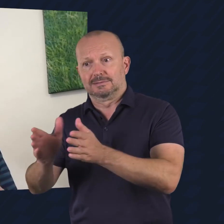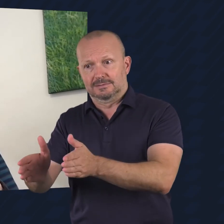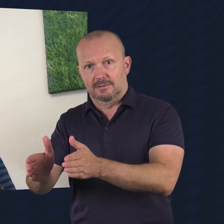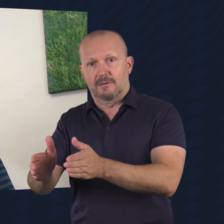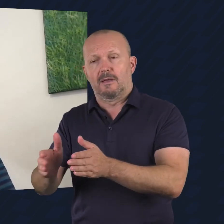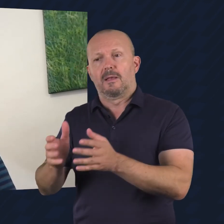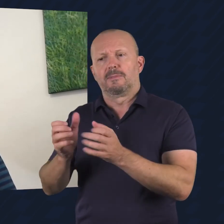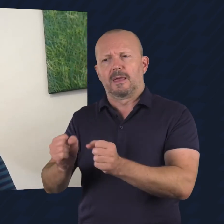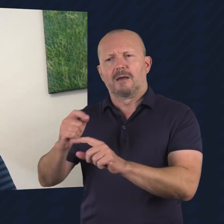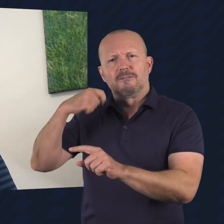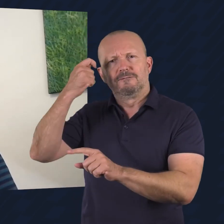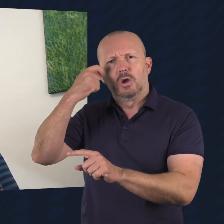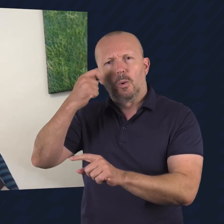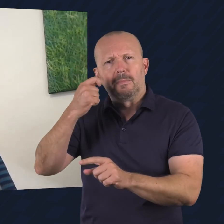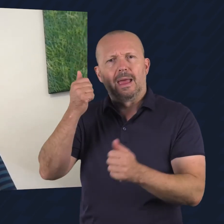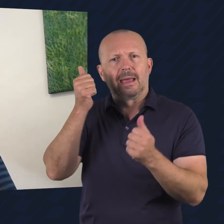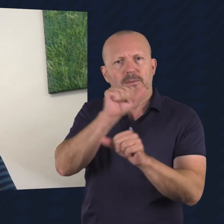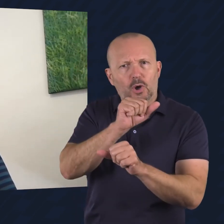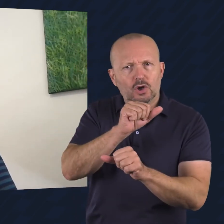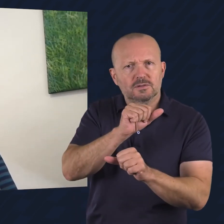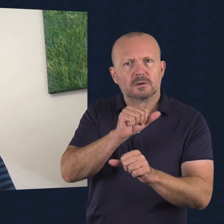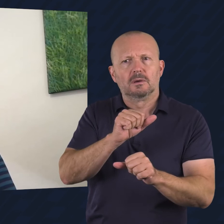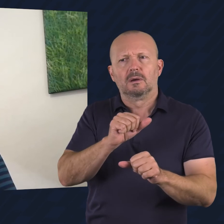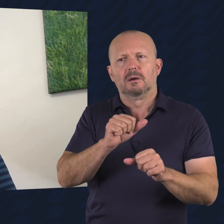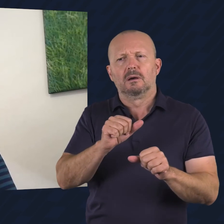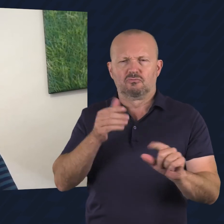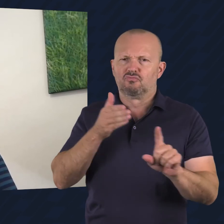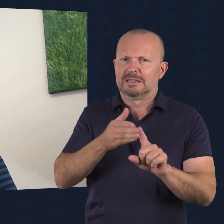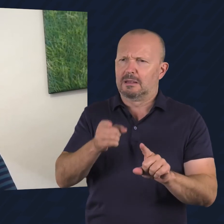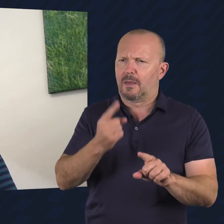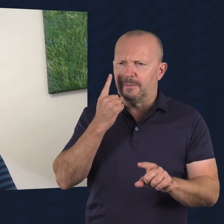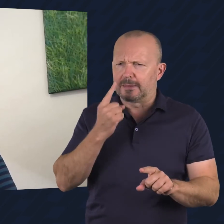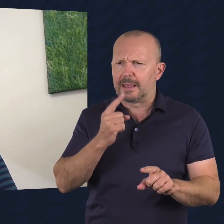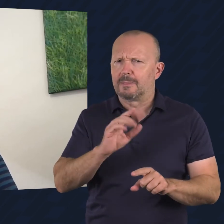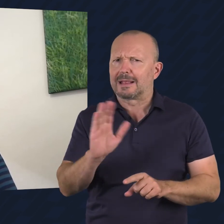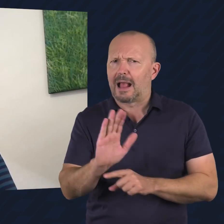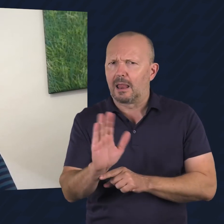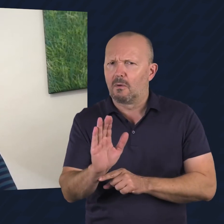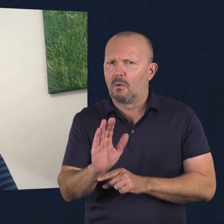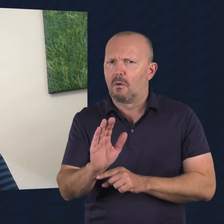They've got a film expert. This person's an expert, particularly, I think,